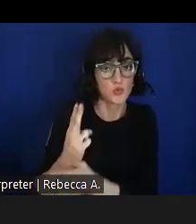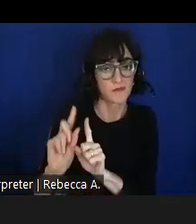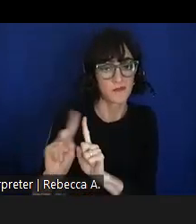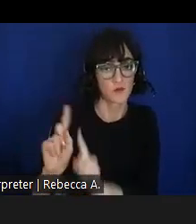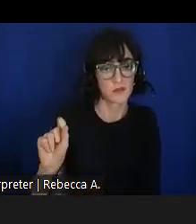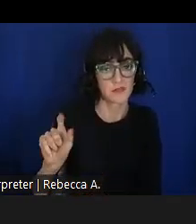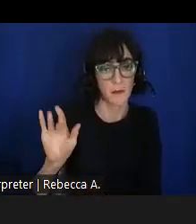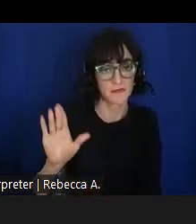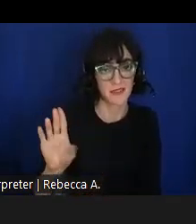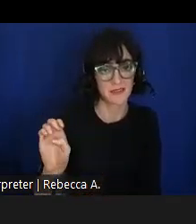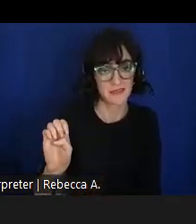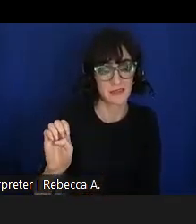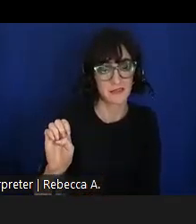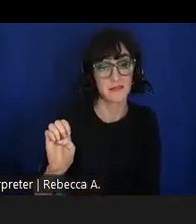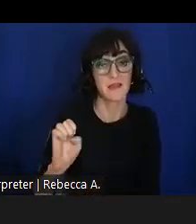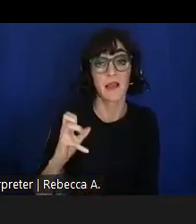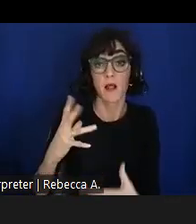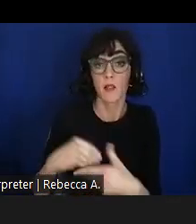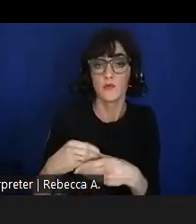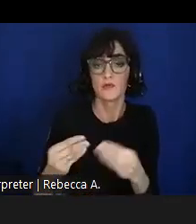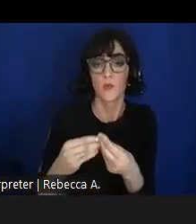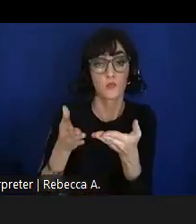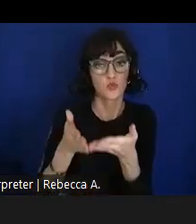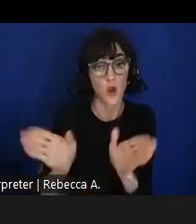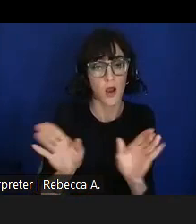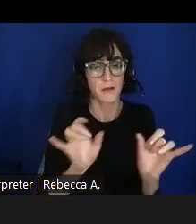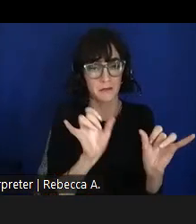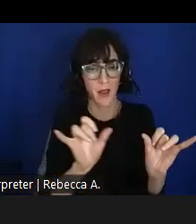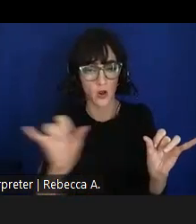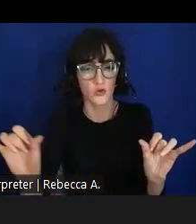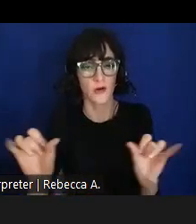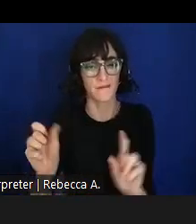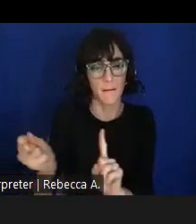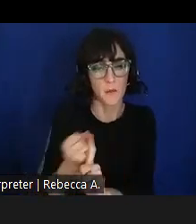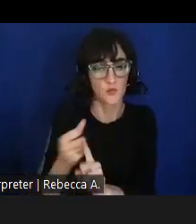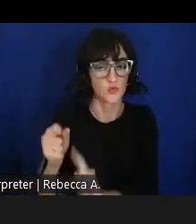of a broader pattern of abuse and control.